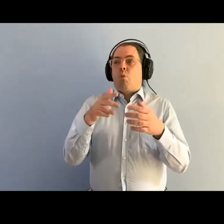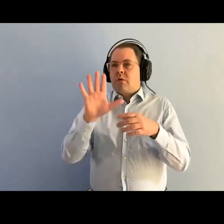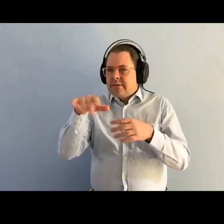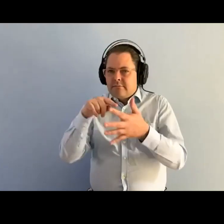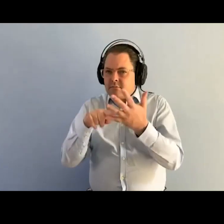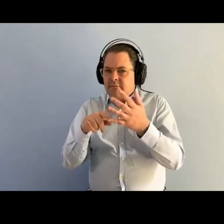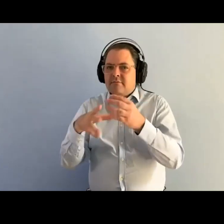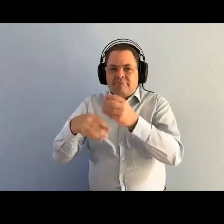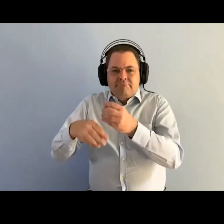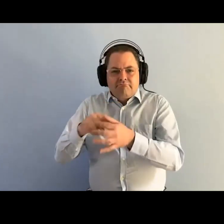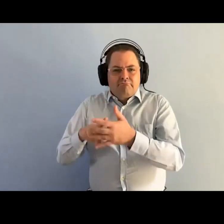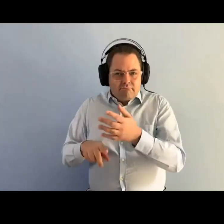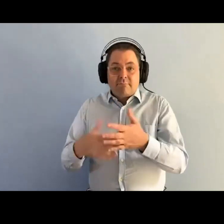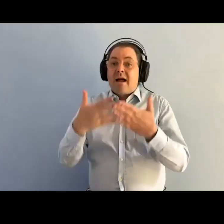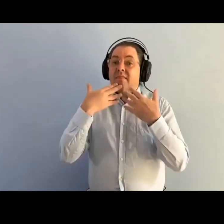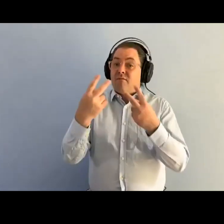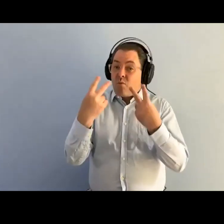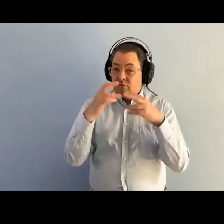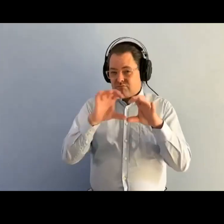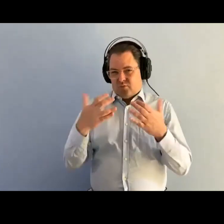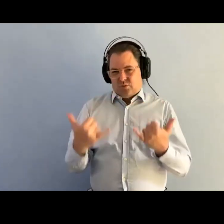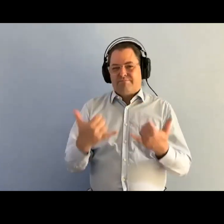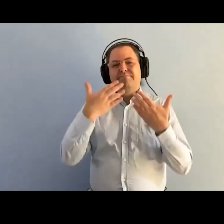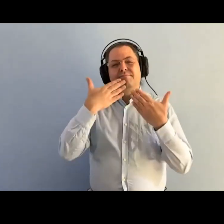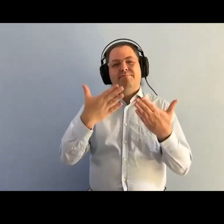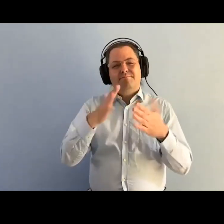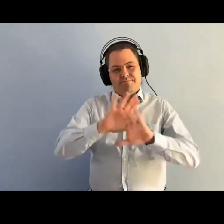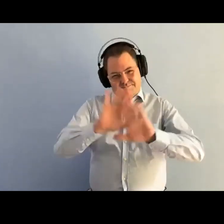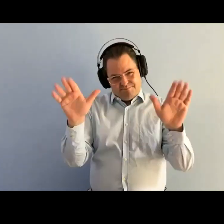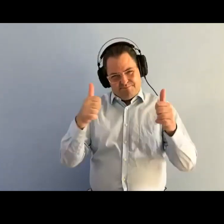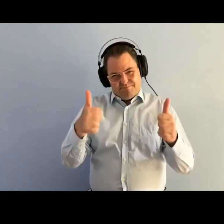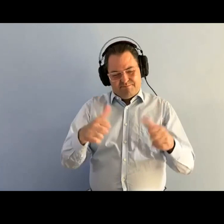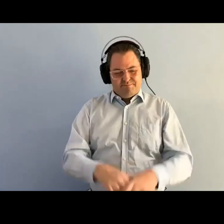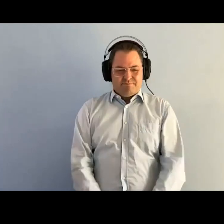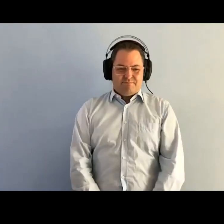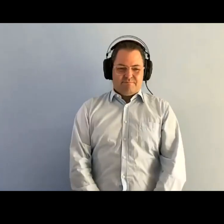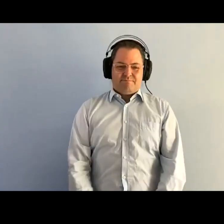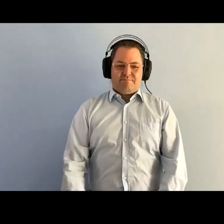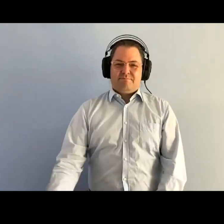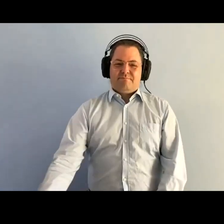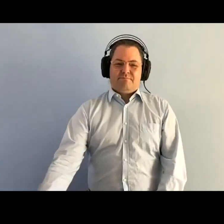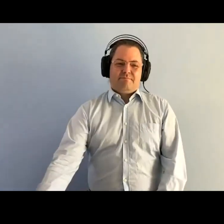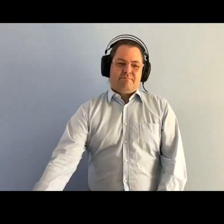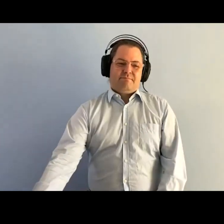the Reference Group at the email address that has been put in the chat box if you have any more questions or follow-up on this event. Thank you